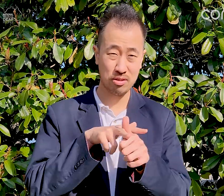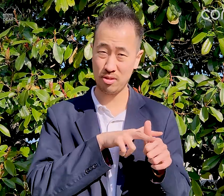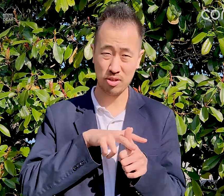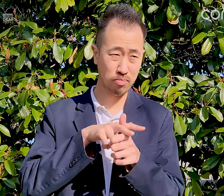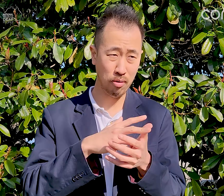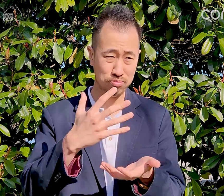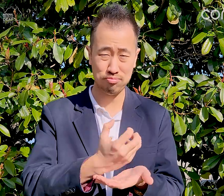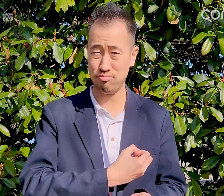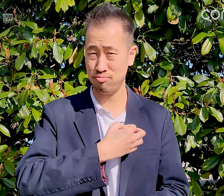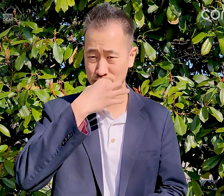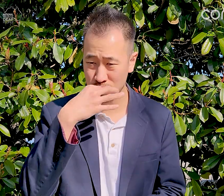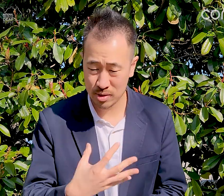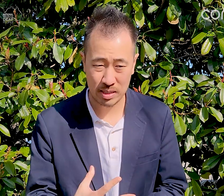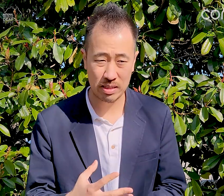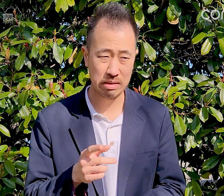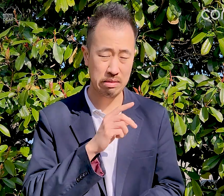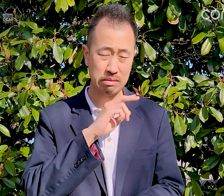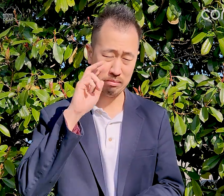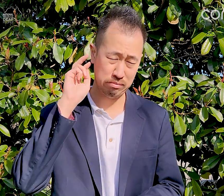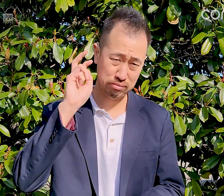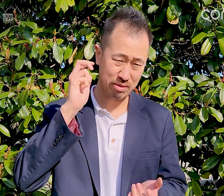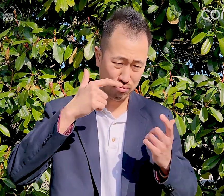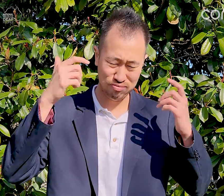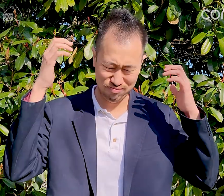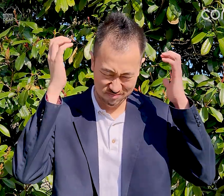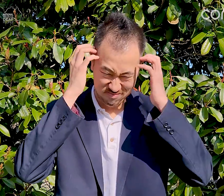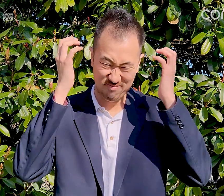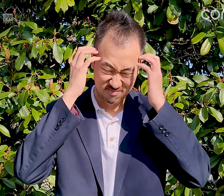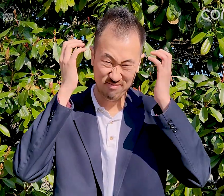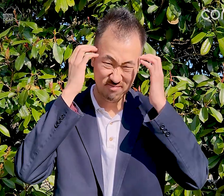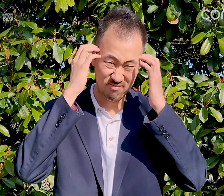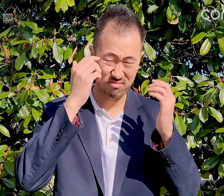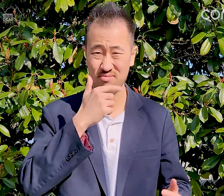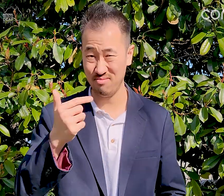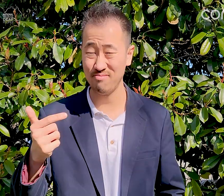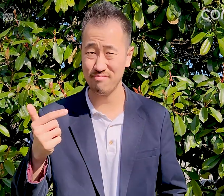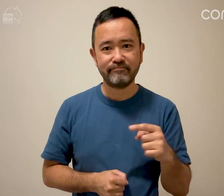and information exchange would also be severely hindered. This would likely cause significant stress and mental hardship for Deaf individuals.